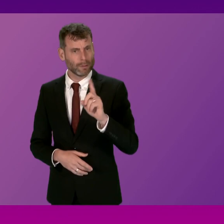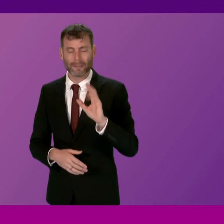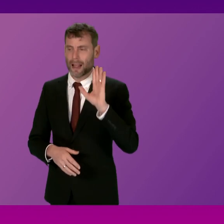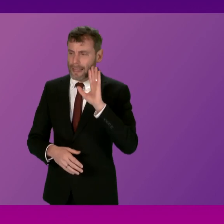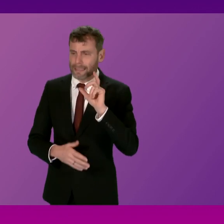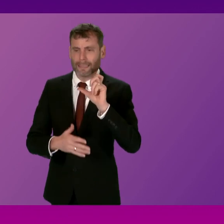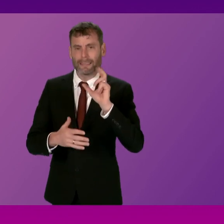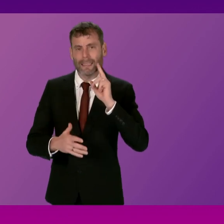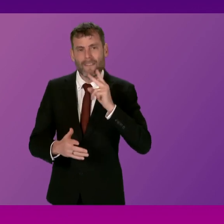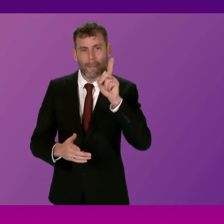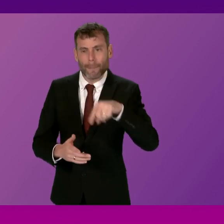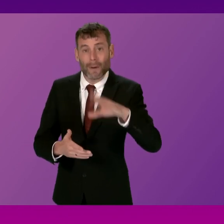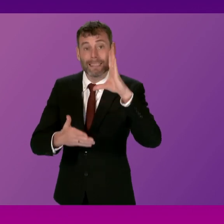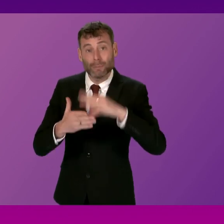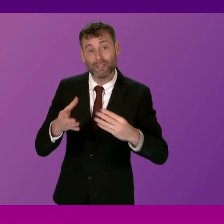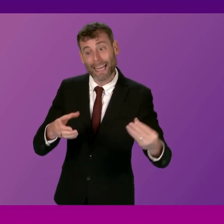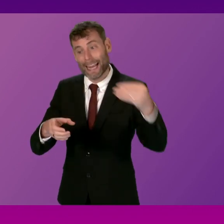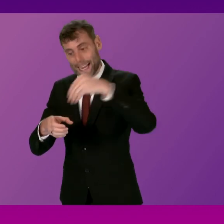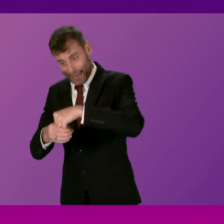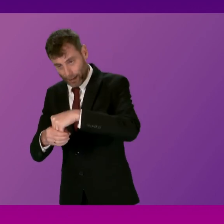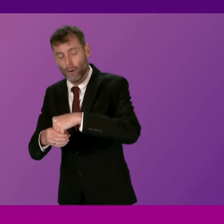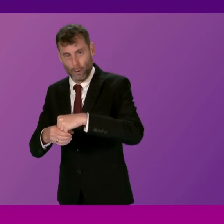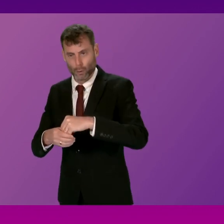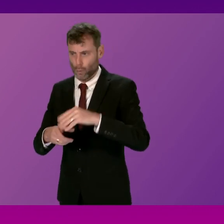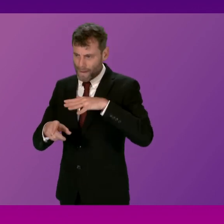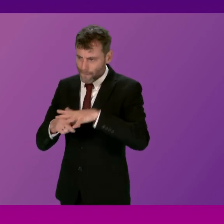That is certainly one of my core inspirations for being here.